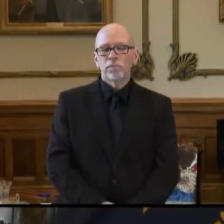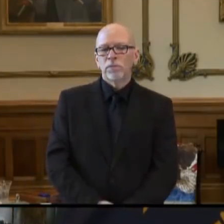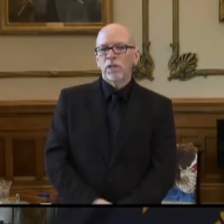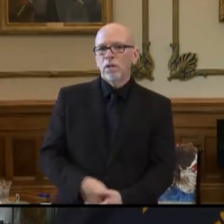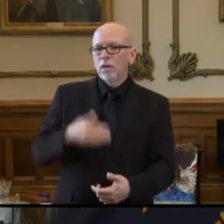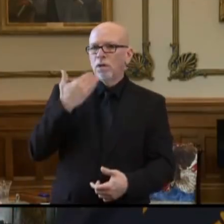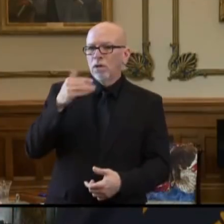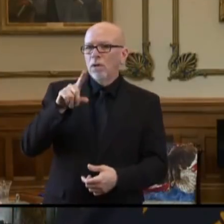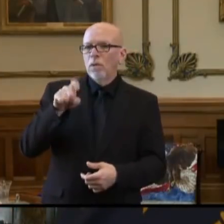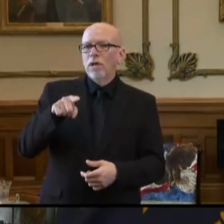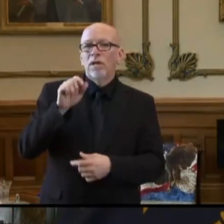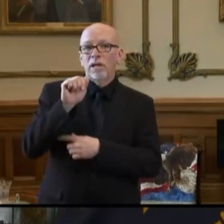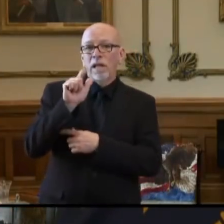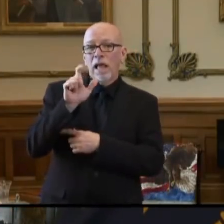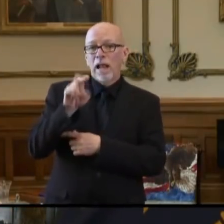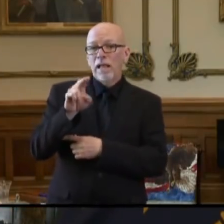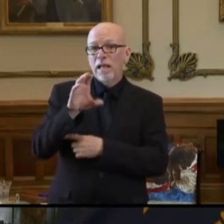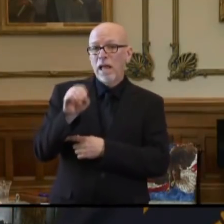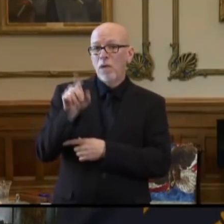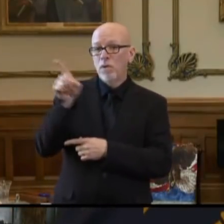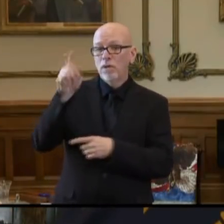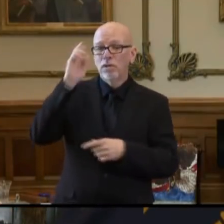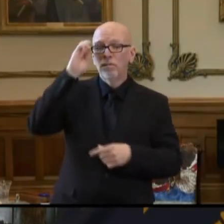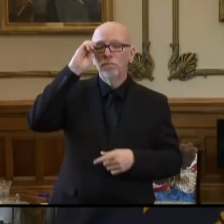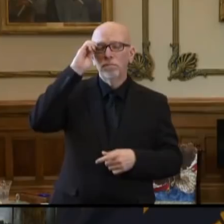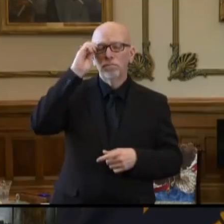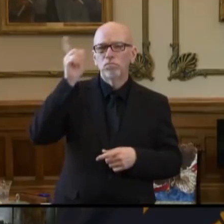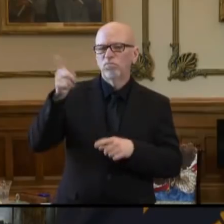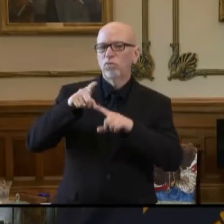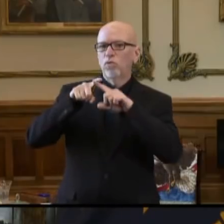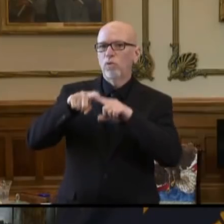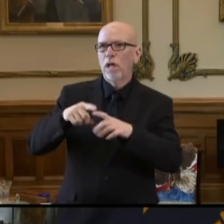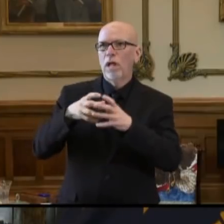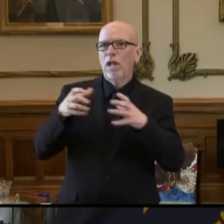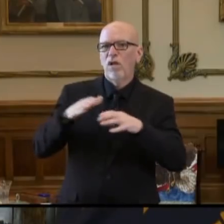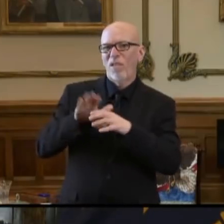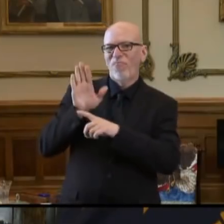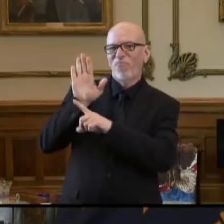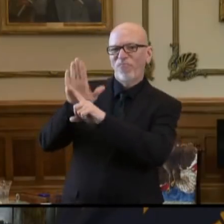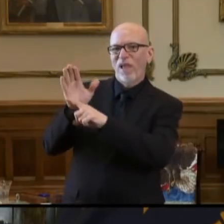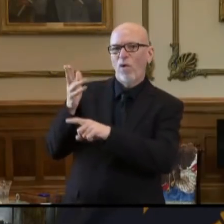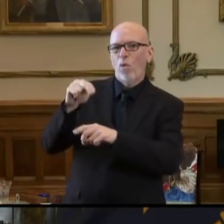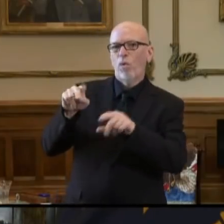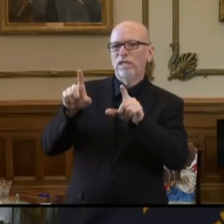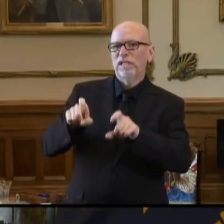IT'S TRANSMITTED. IT'S A GOOD QUESTION. I KNOW THAT ALLEN